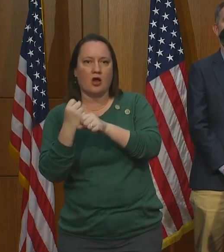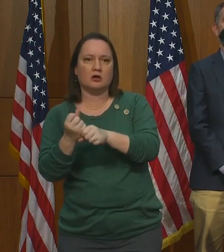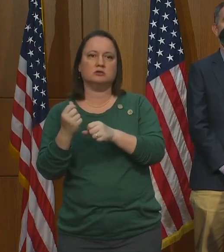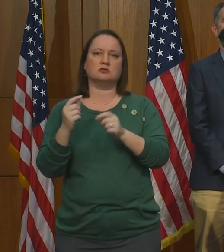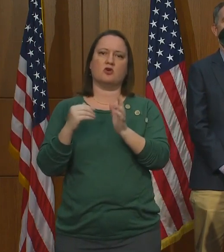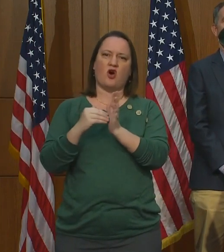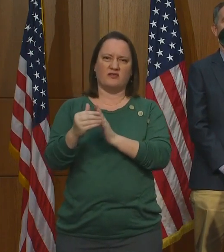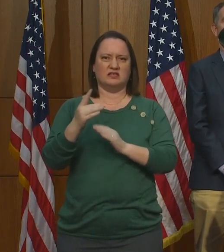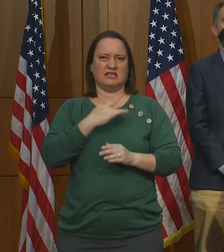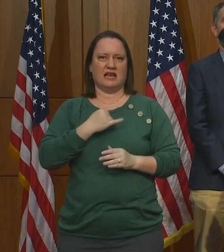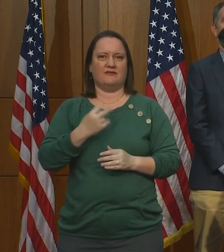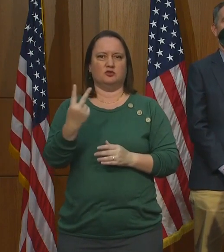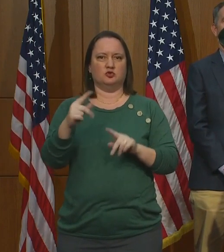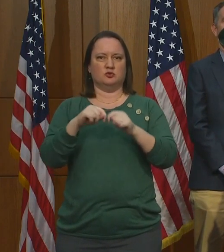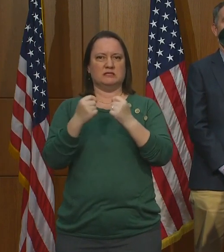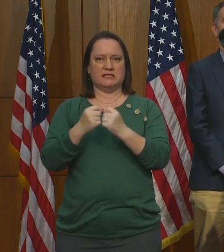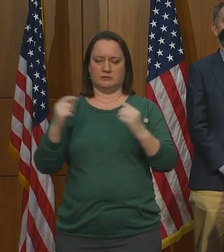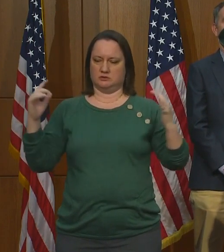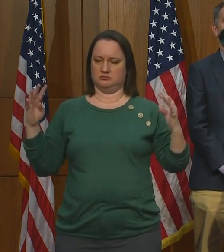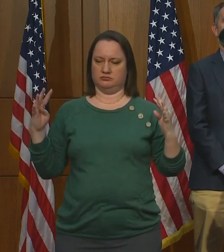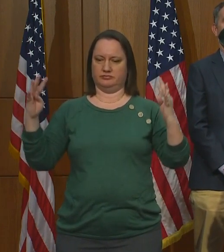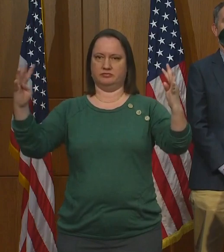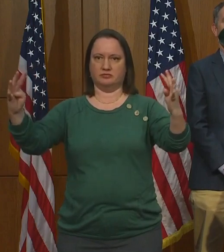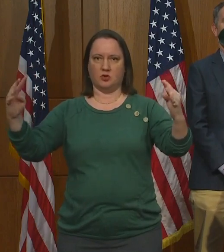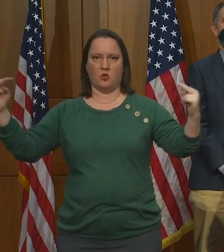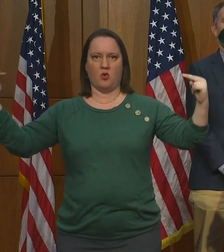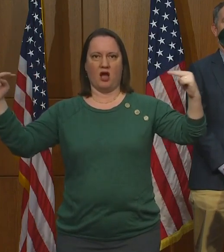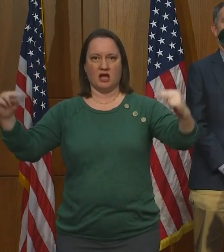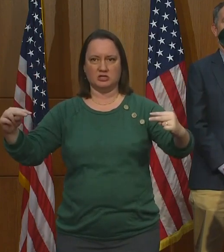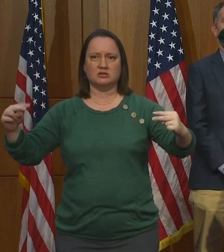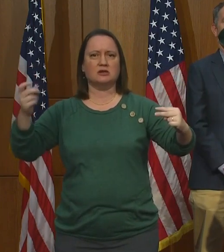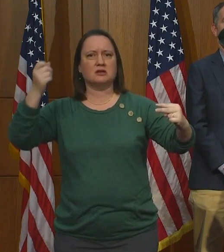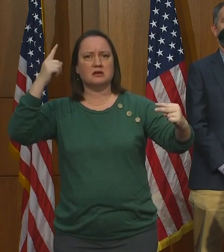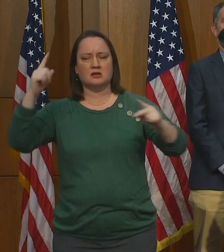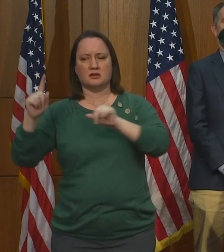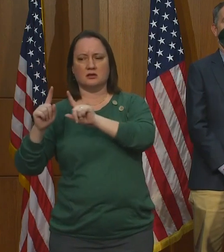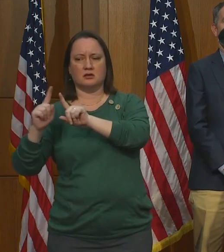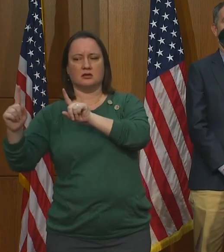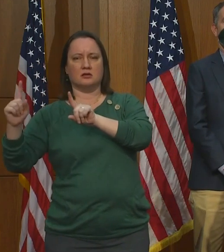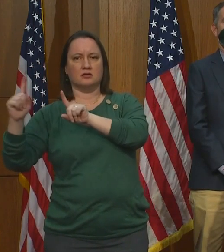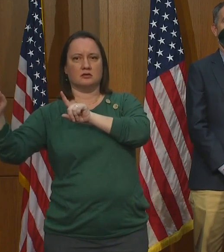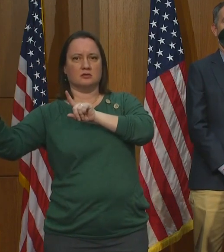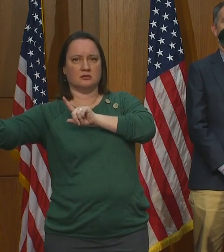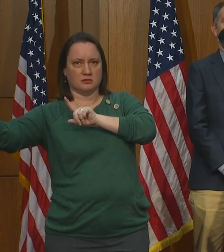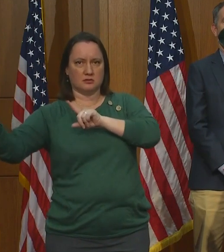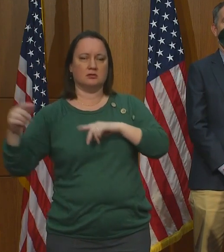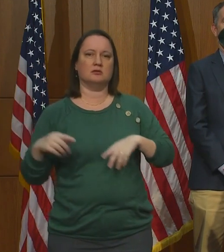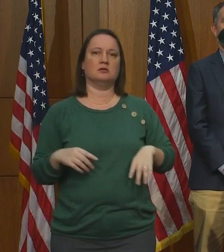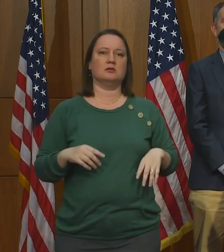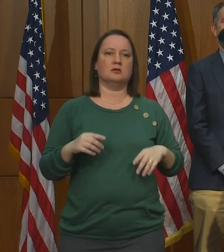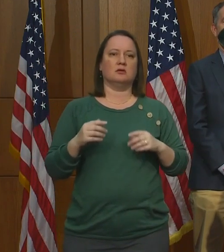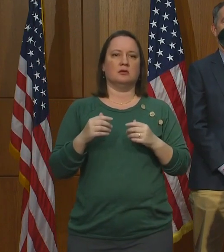THINGS YOU HAVE FANS TYPICALLY TWO TEAMS ON OUR SIDELINE AGAIN. US WITH DISTANCING EVEN